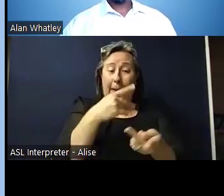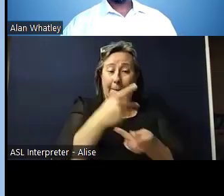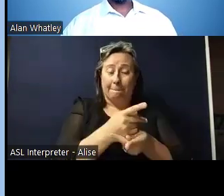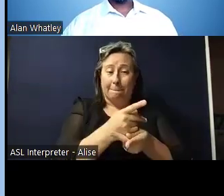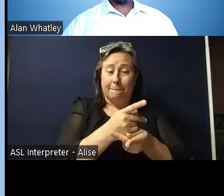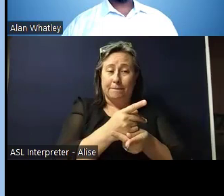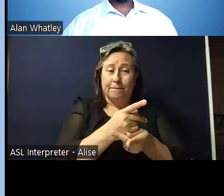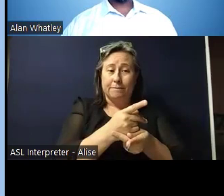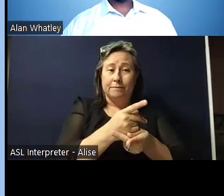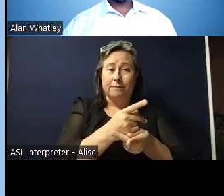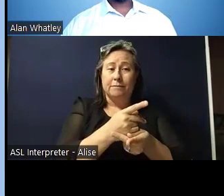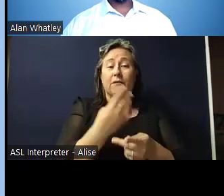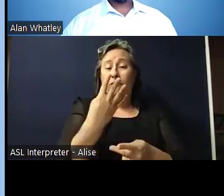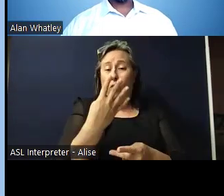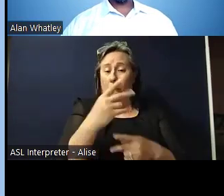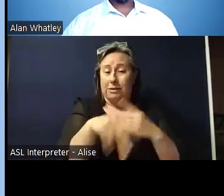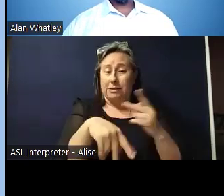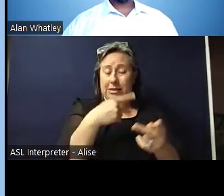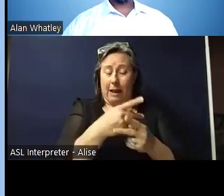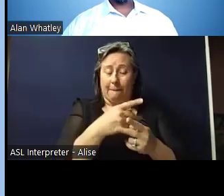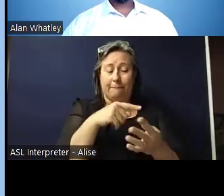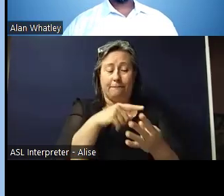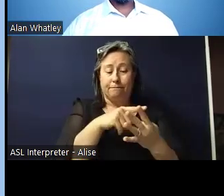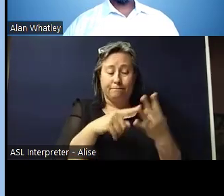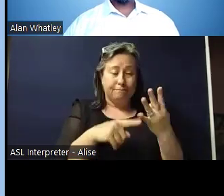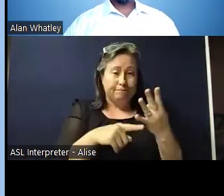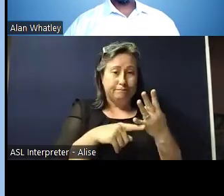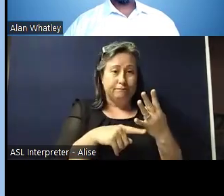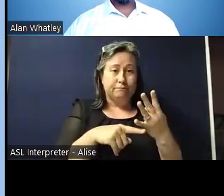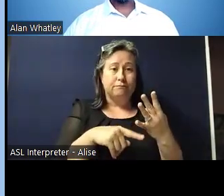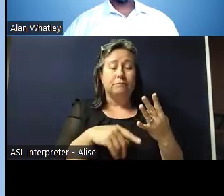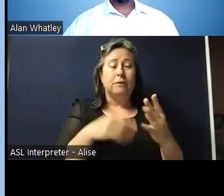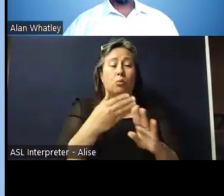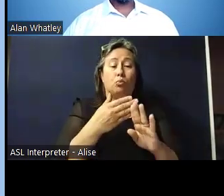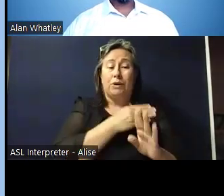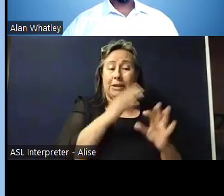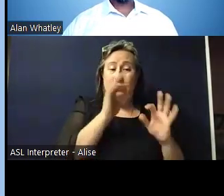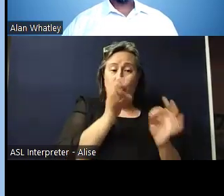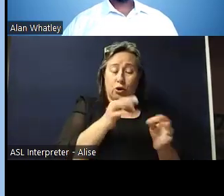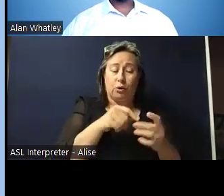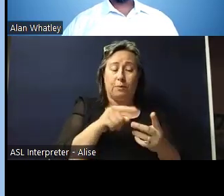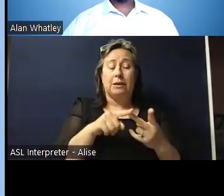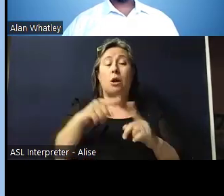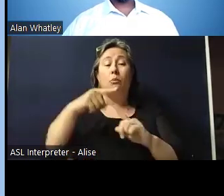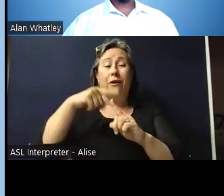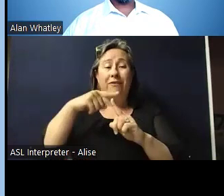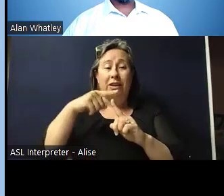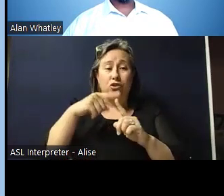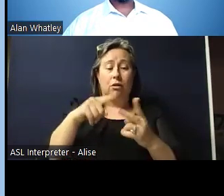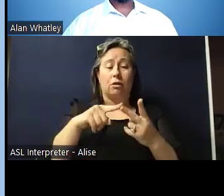There are four types of indirect expense types of predetermined, provisional, fixed and final.